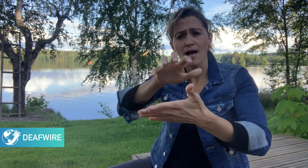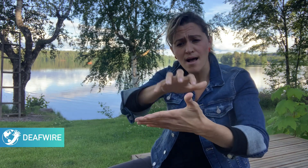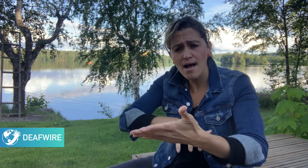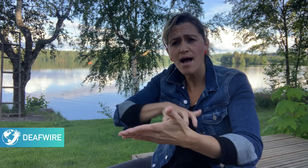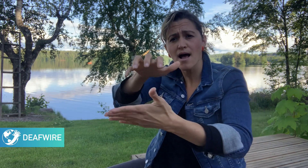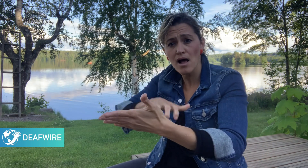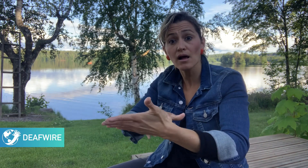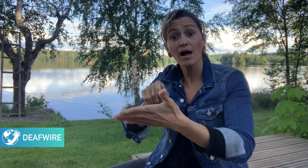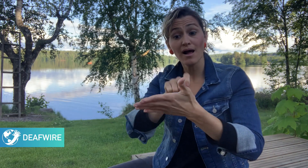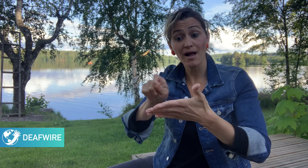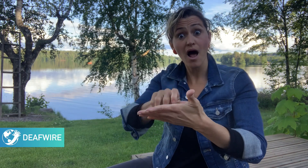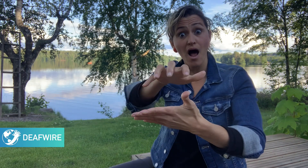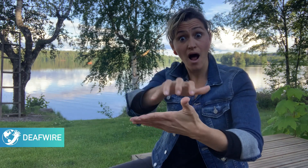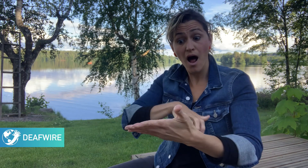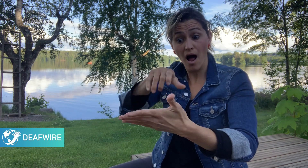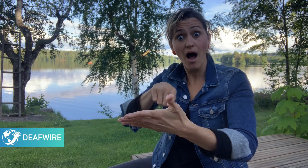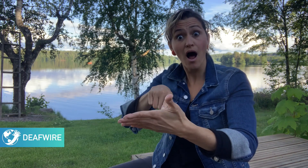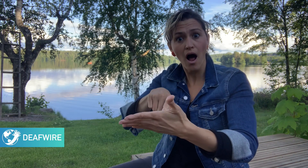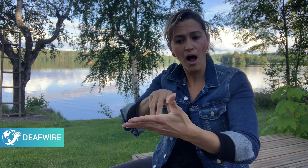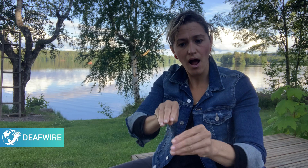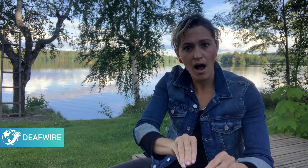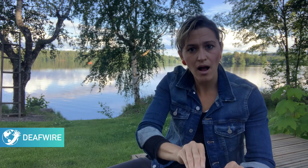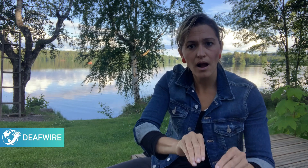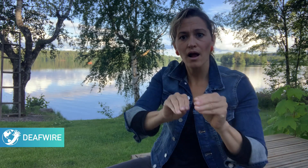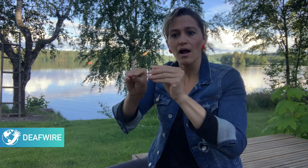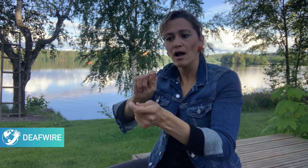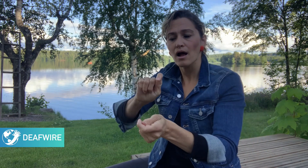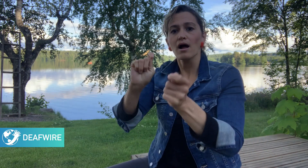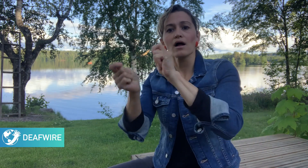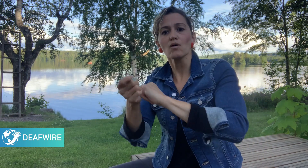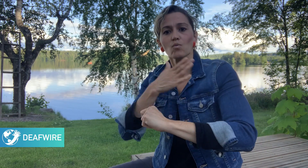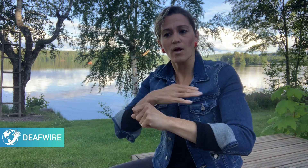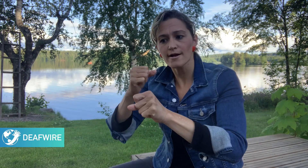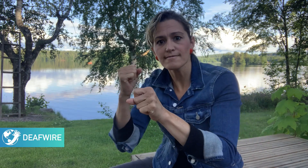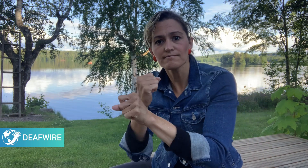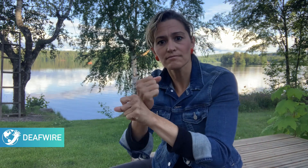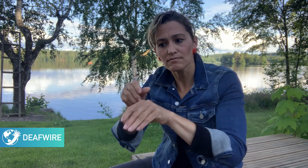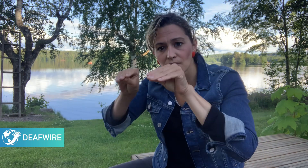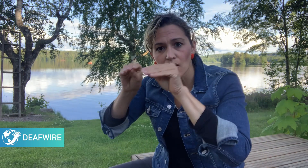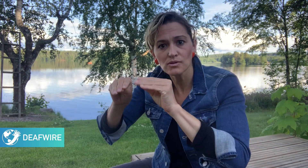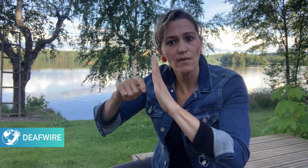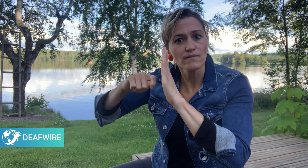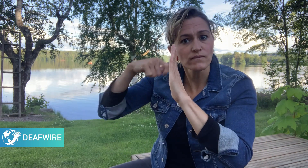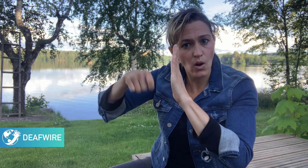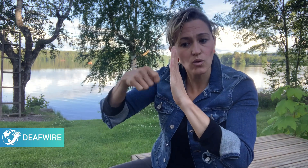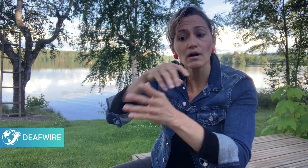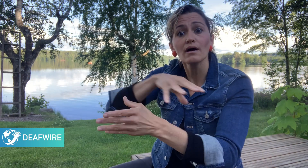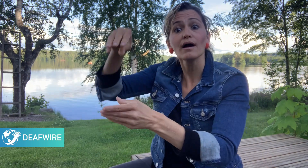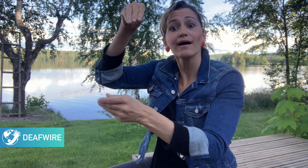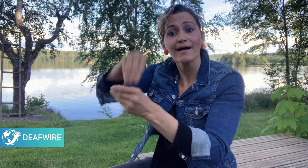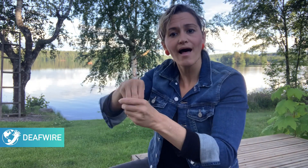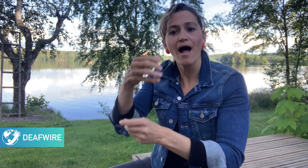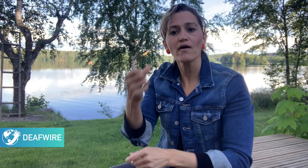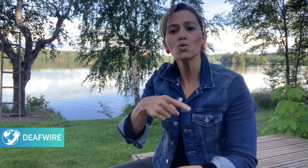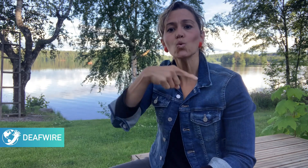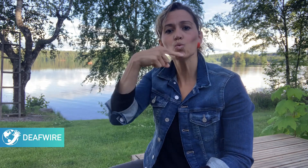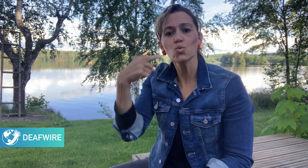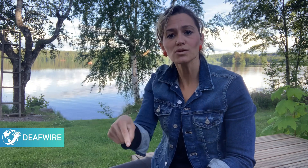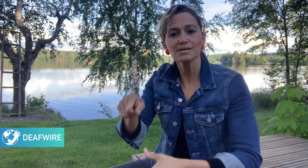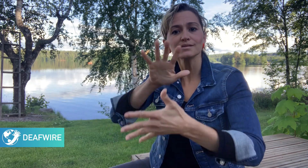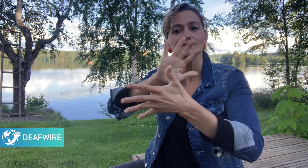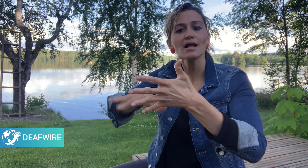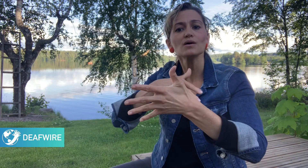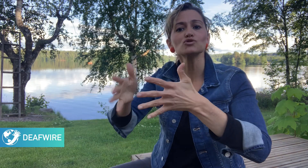to create educational videos in Russian Sign Language